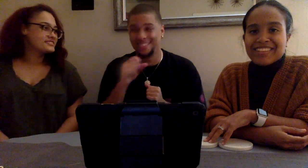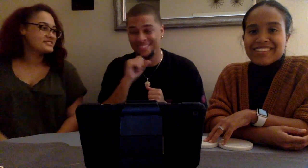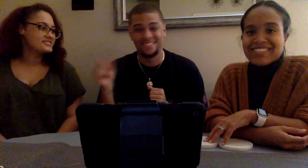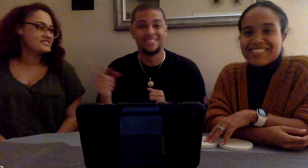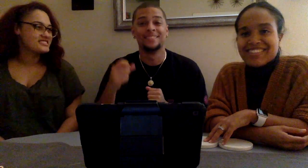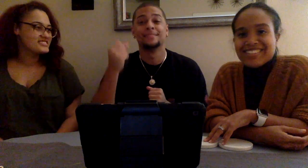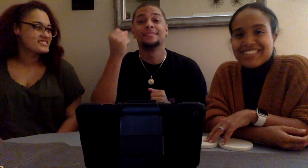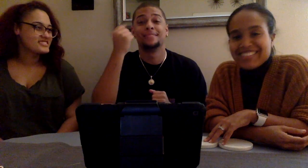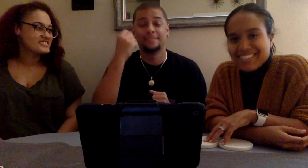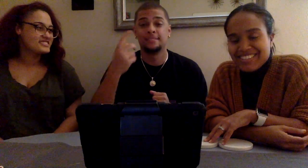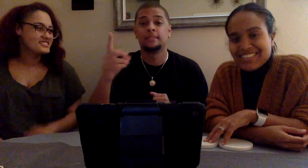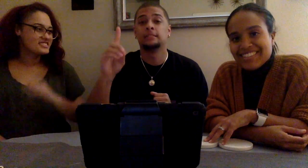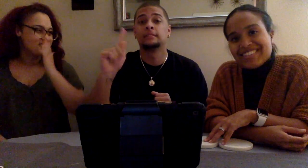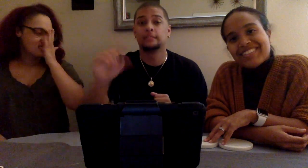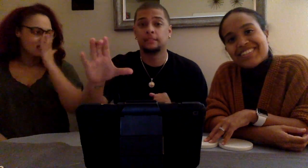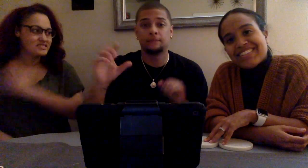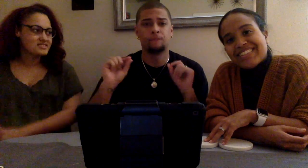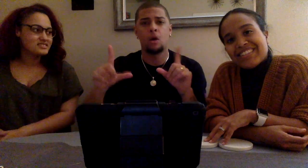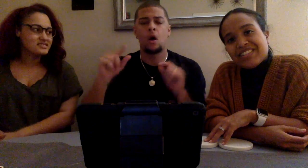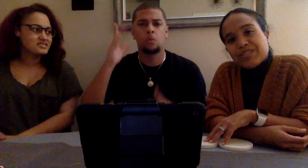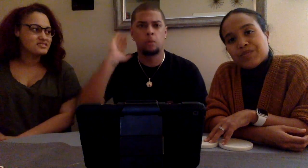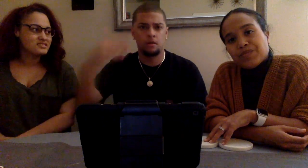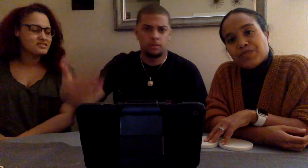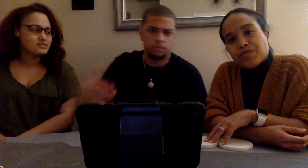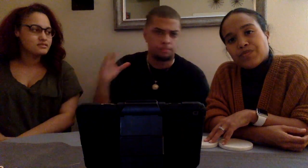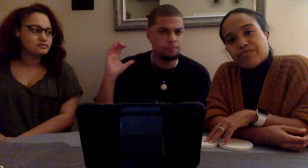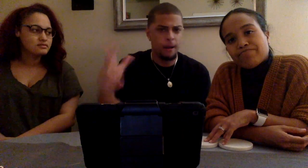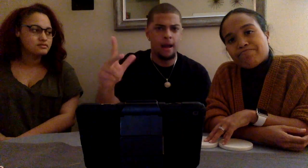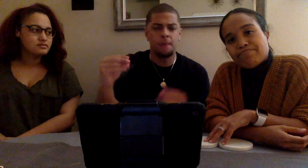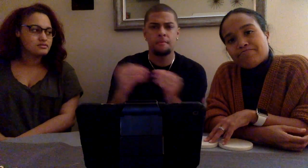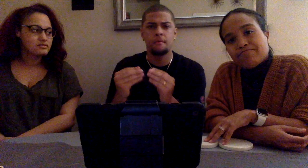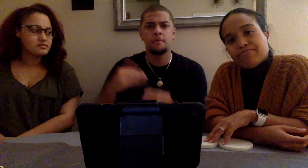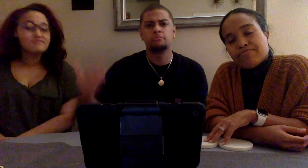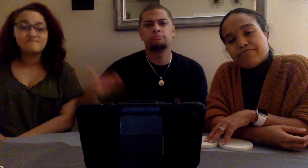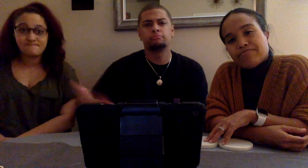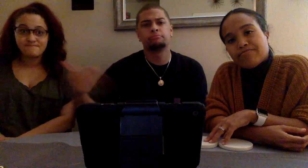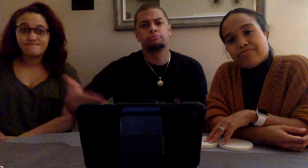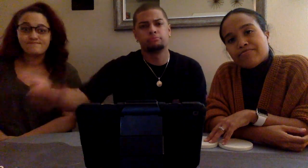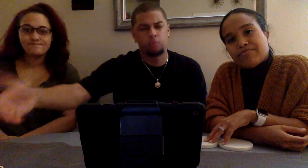Dante: *kissfist* Understand that DTC will be posting videos more often.